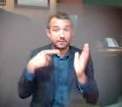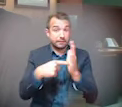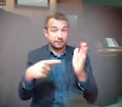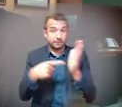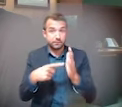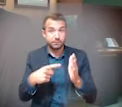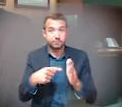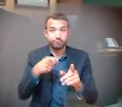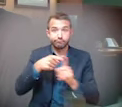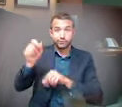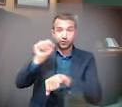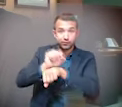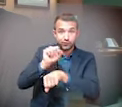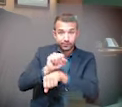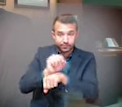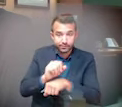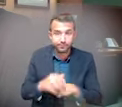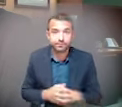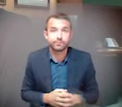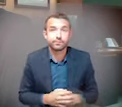When it was originally passed, the ADA was referred to in many circles